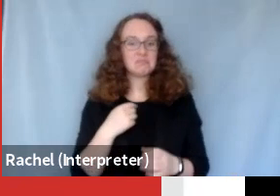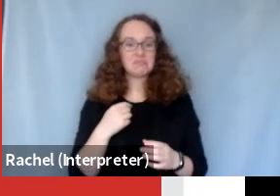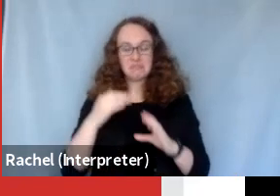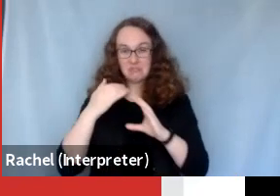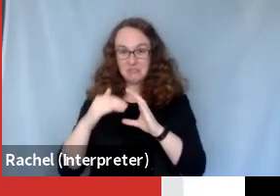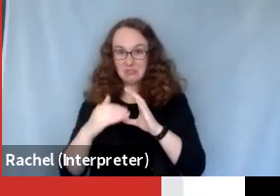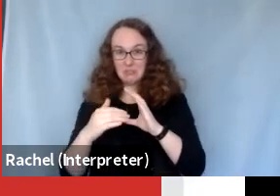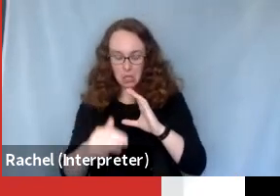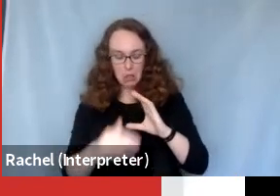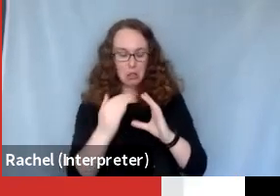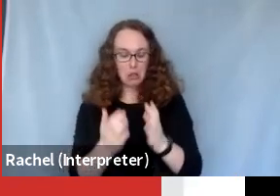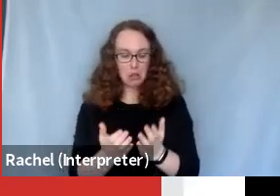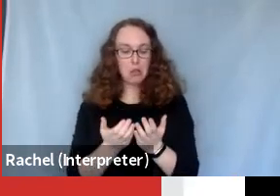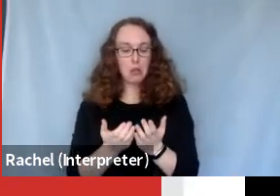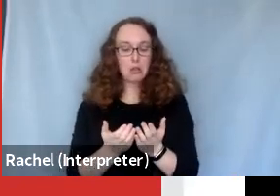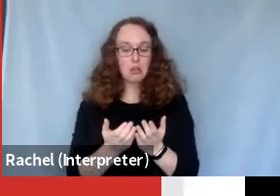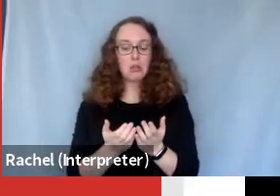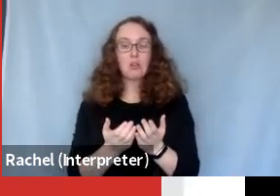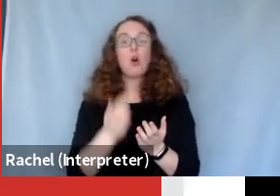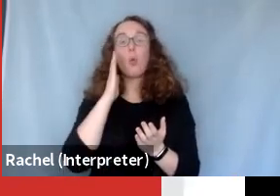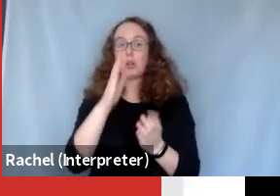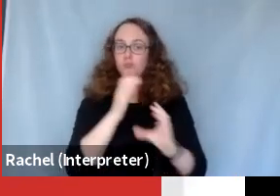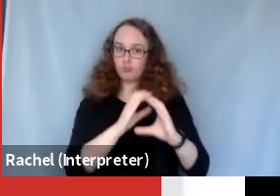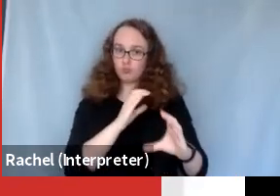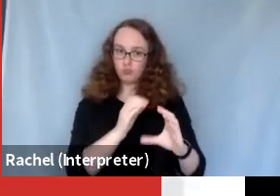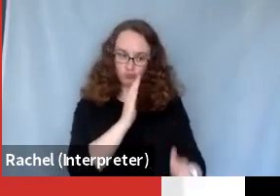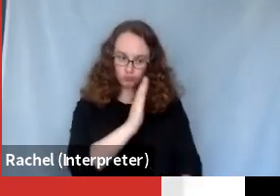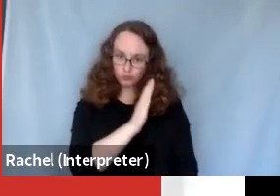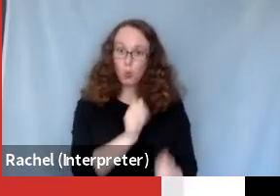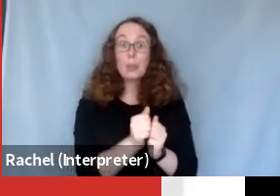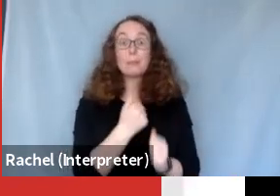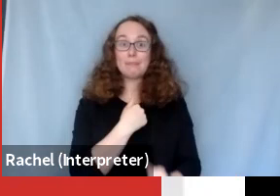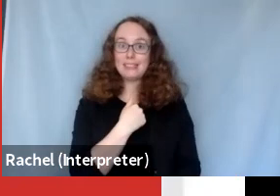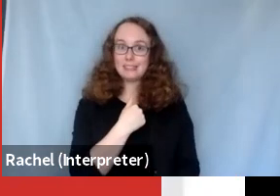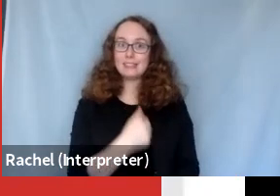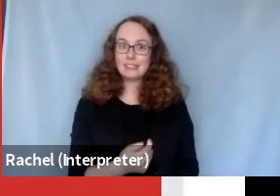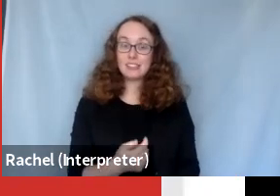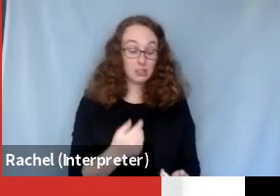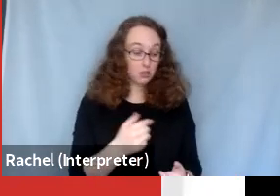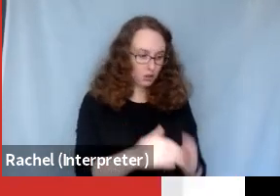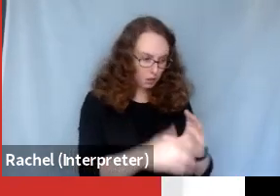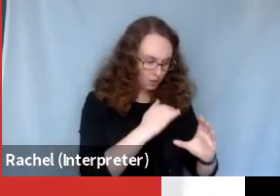or email you'll be communicating directly with me, and I kind of filter it out to my team to take care of you as quick as possible.